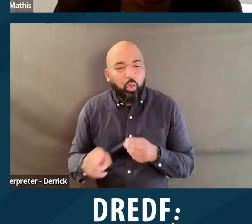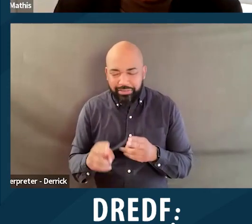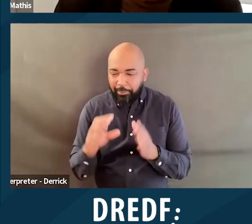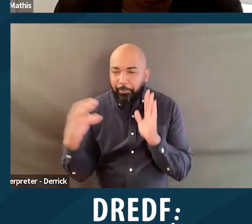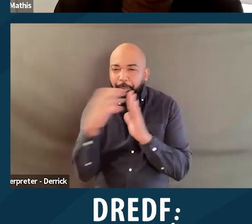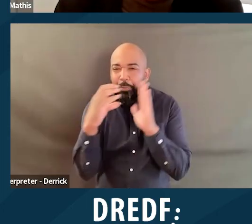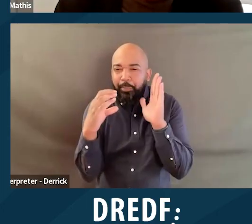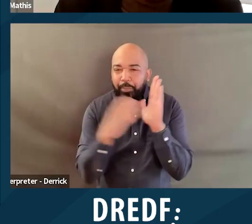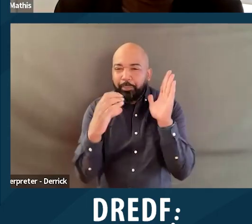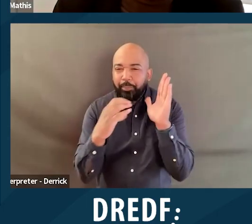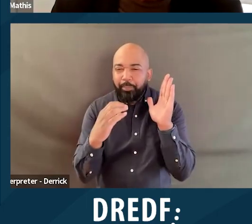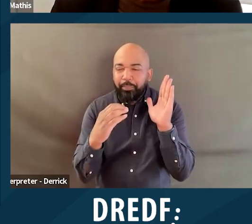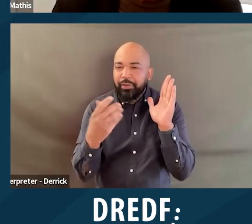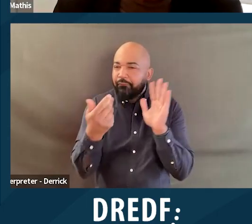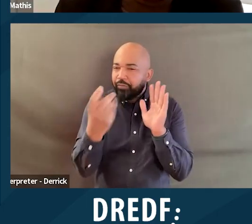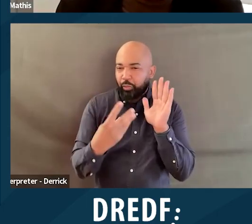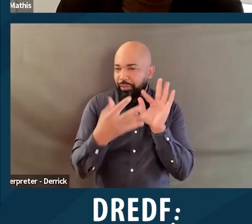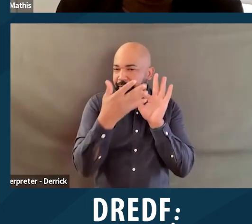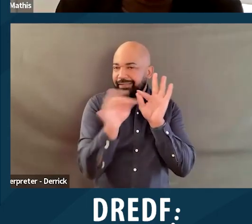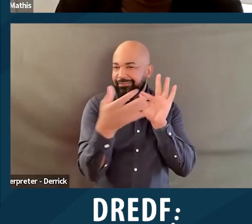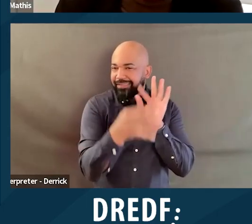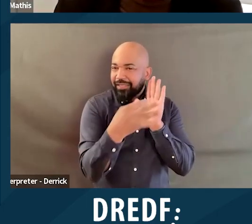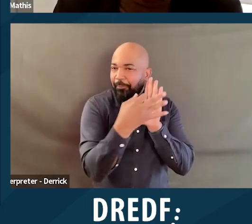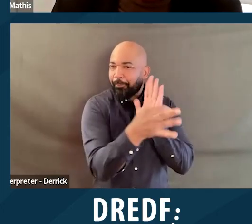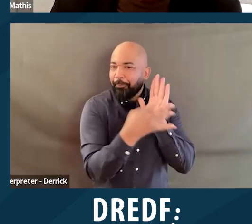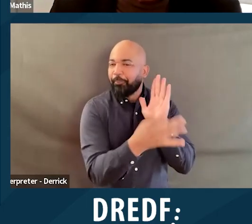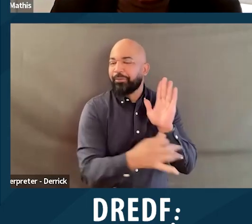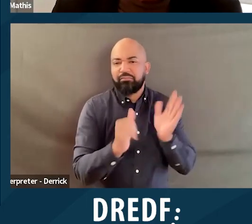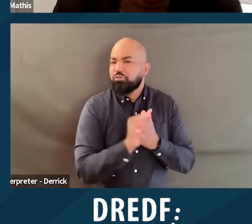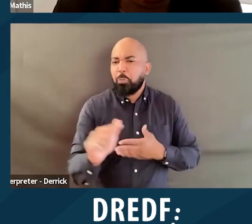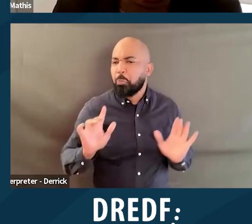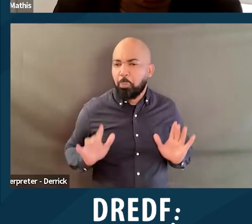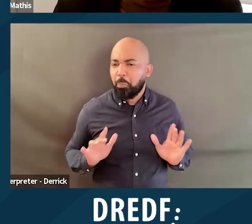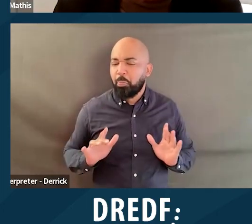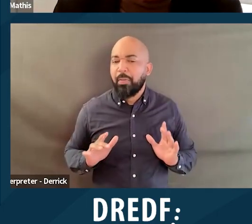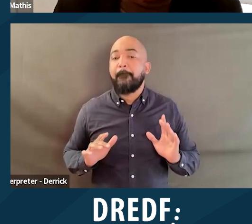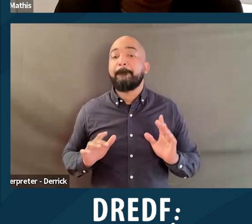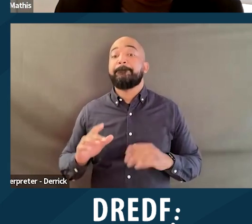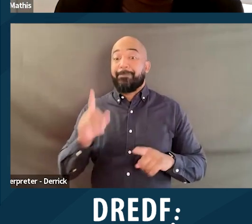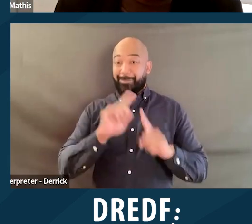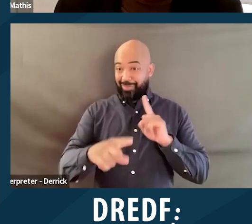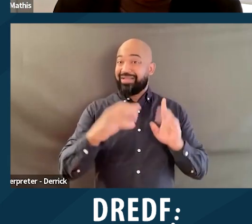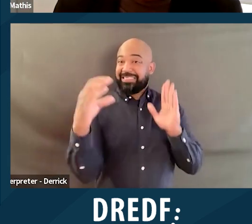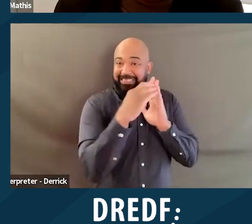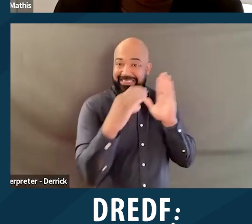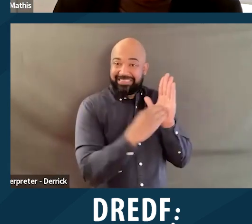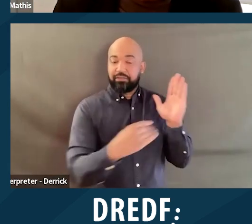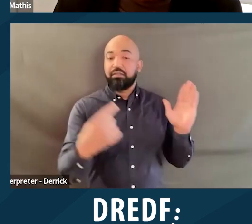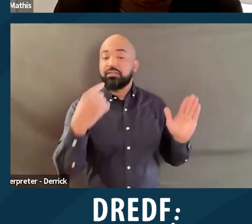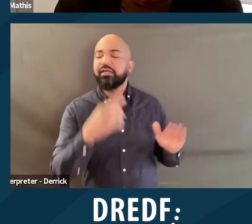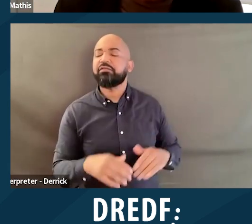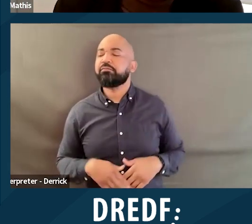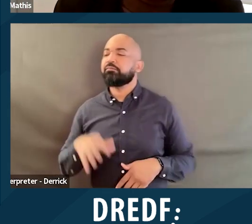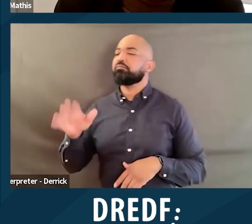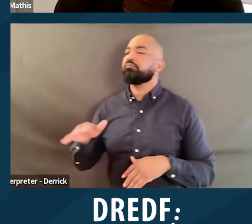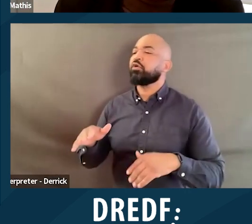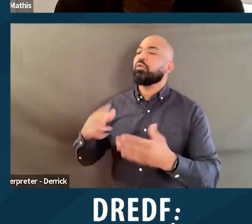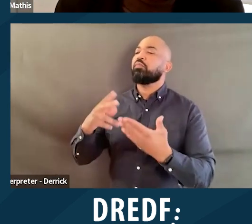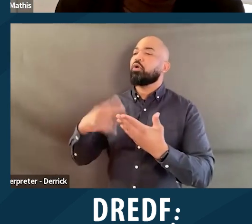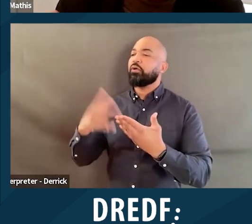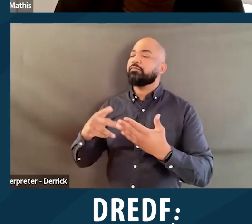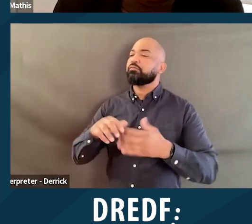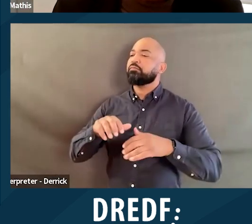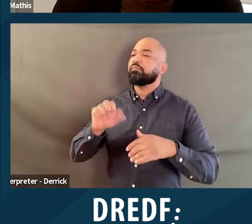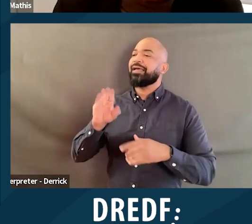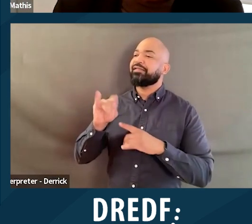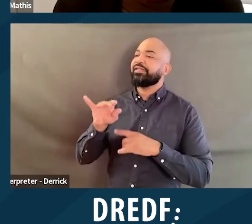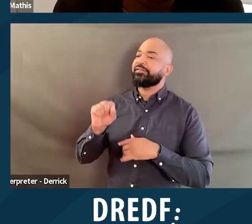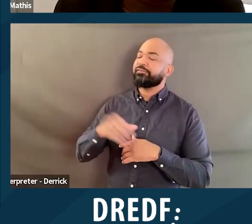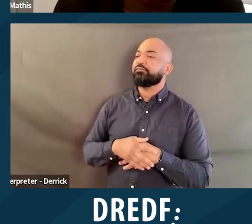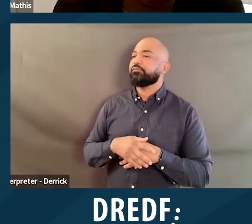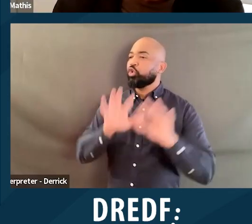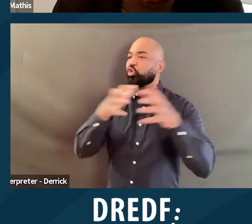It was very short; it was just a few paragraphs, a few sentences, really. And it said that